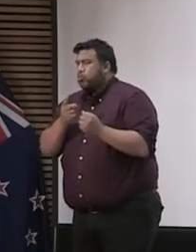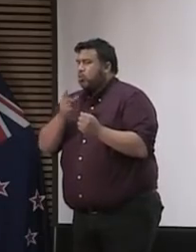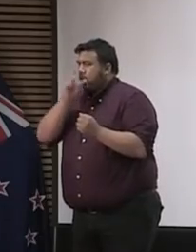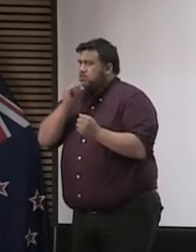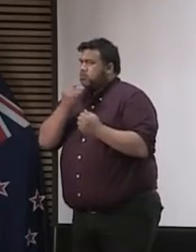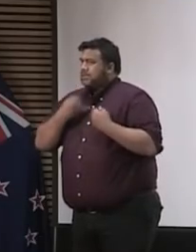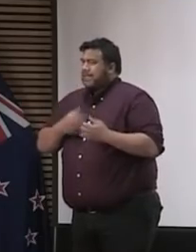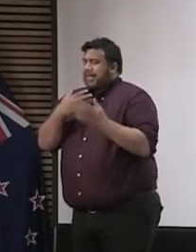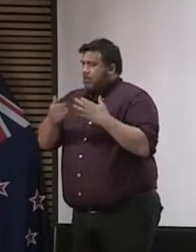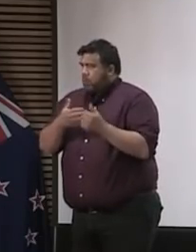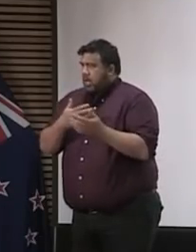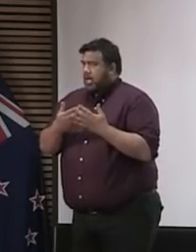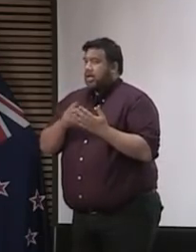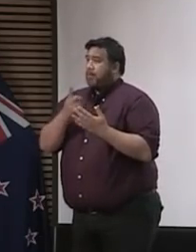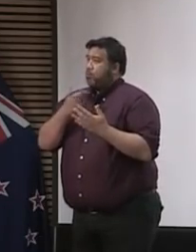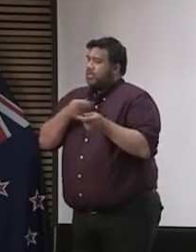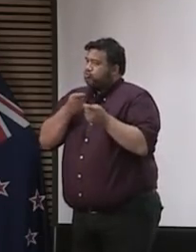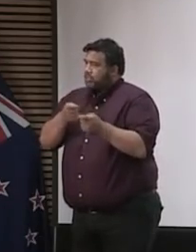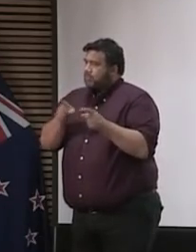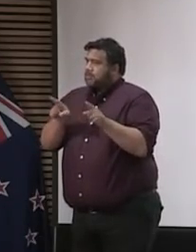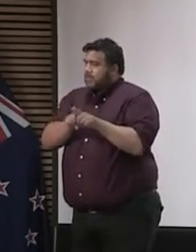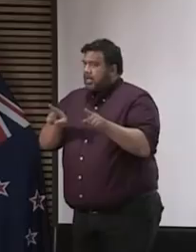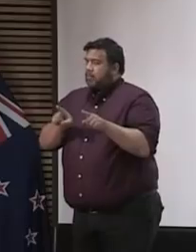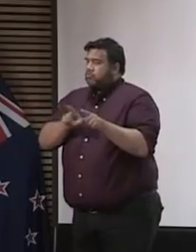passed was one of those cases.